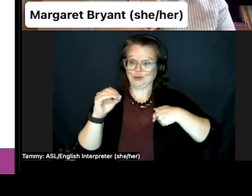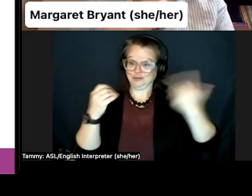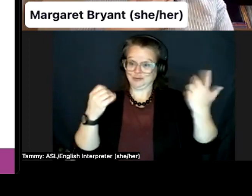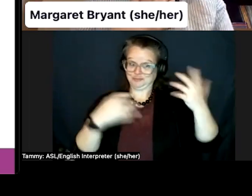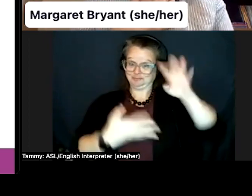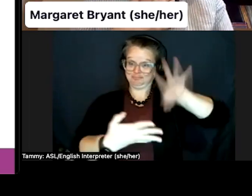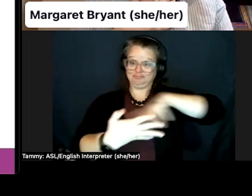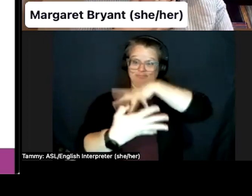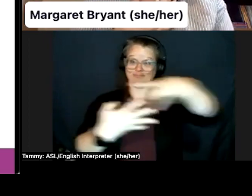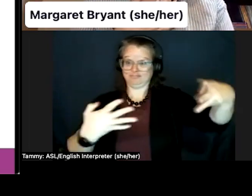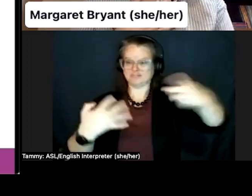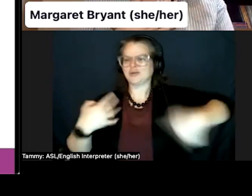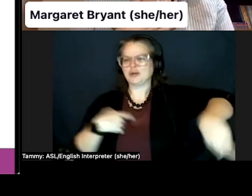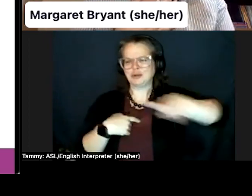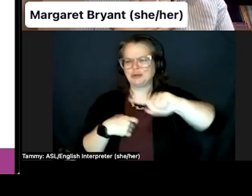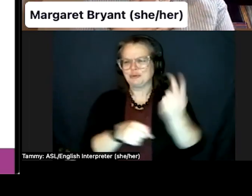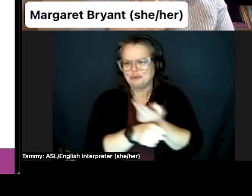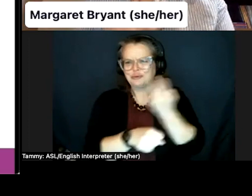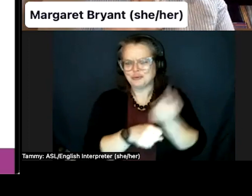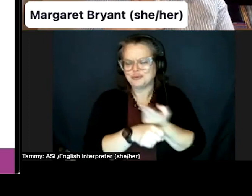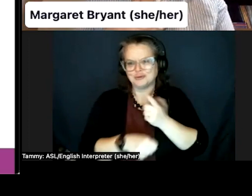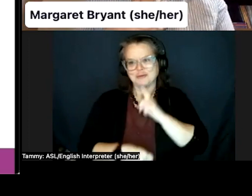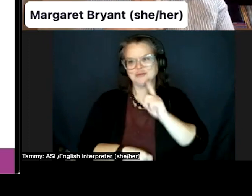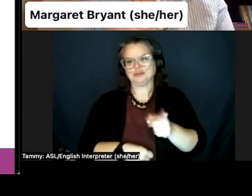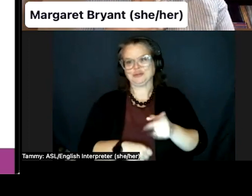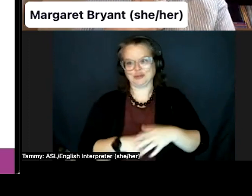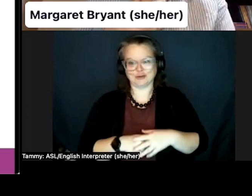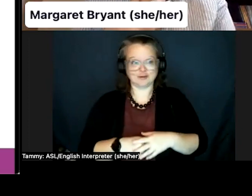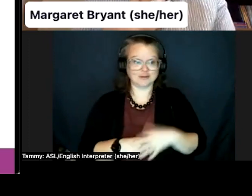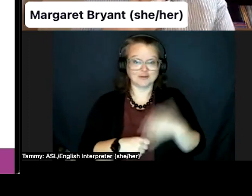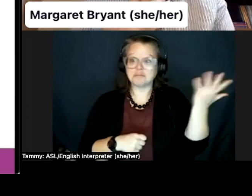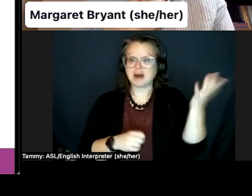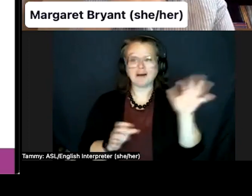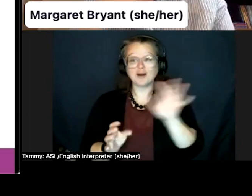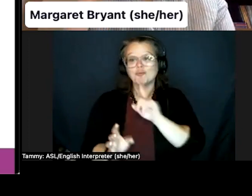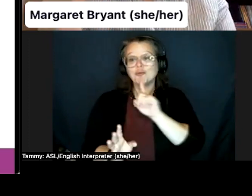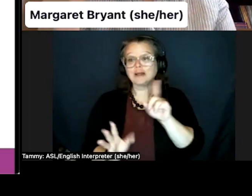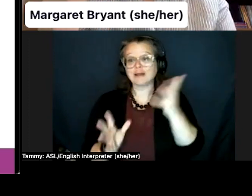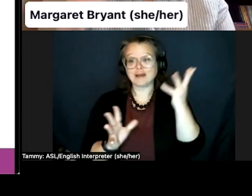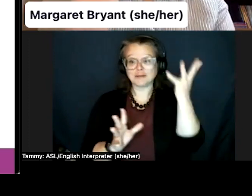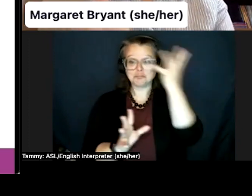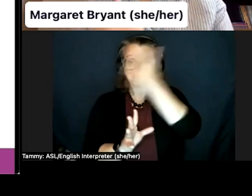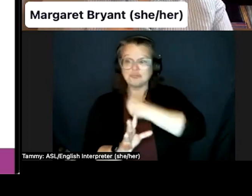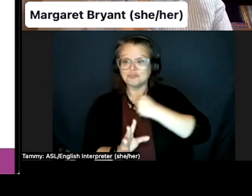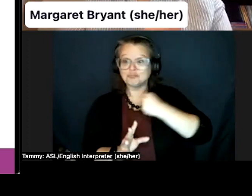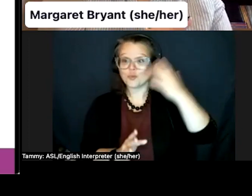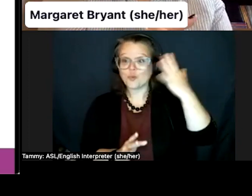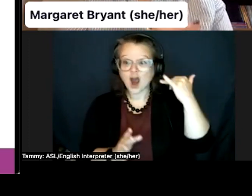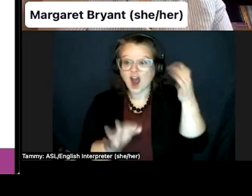I just love it so much because of its pure simplicity. Of course you can use it on all